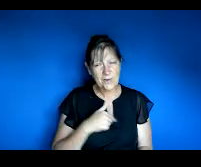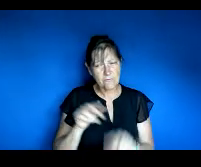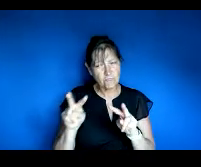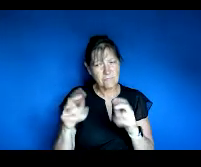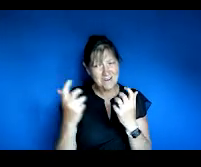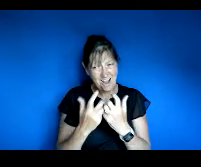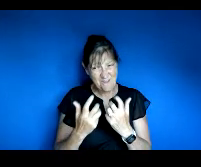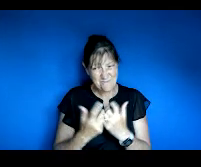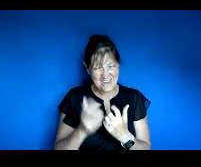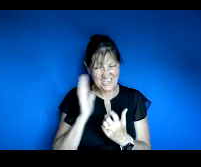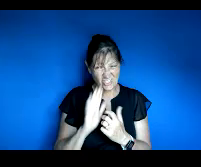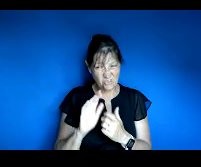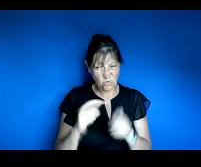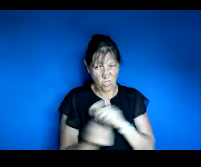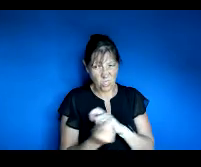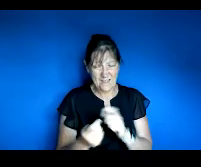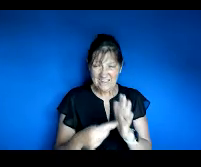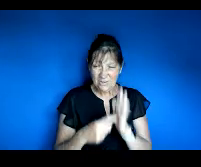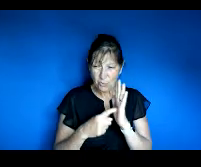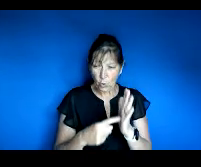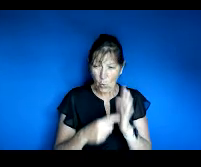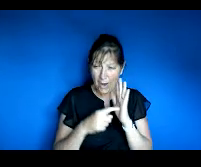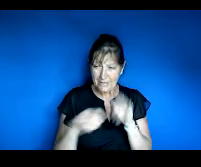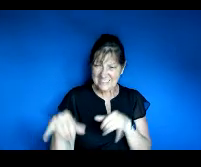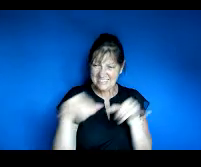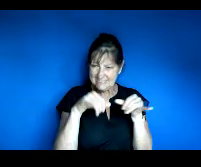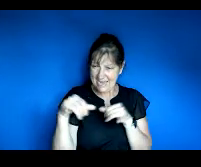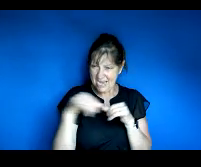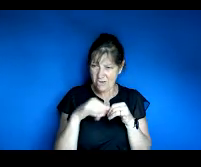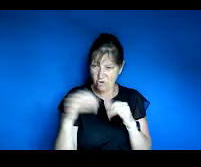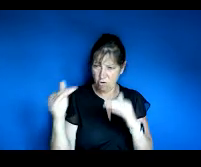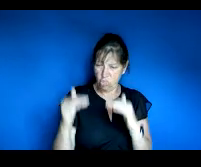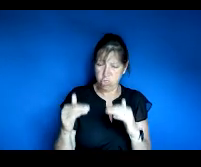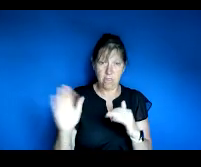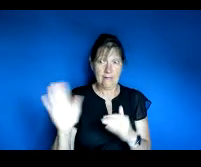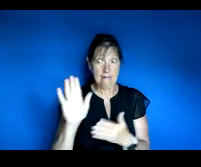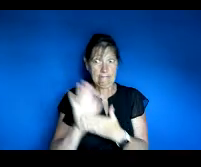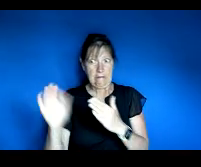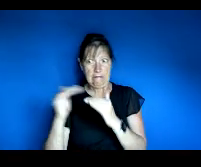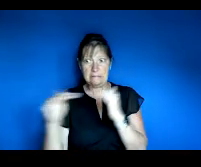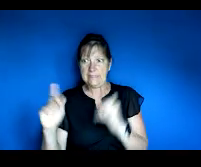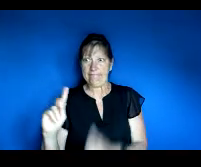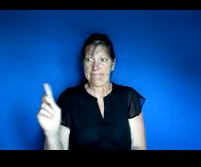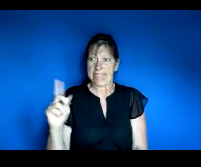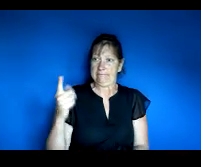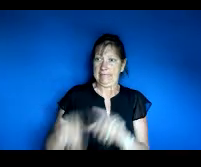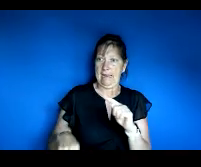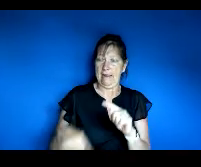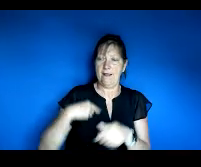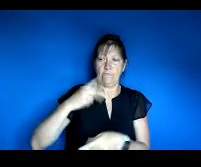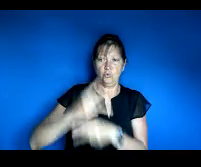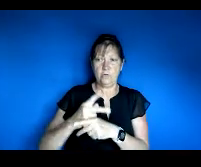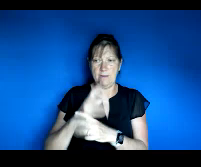sort of the essential elements of a course or the standards. And that's one thing, at the college level, that we're not able to do. You know, if you're gonna be a chemist,